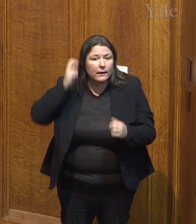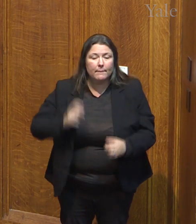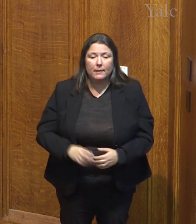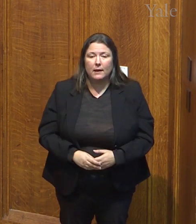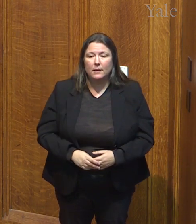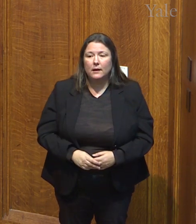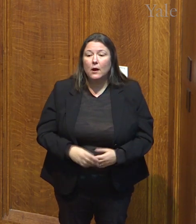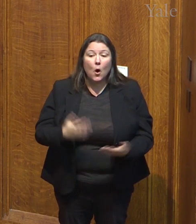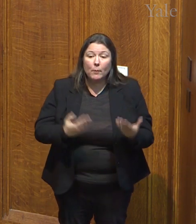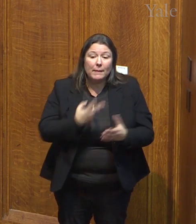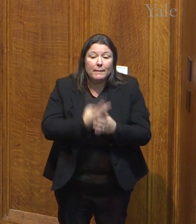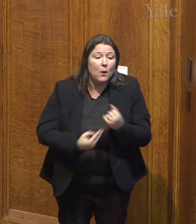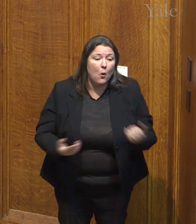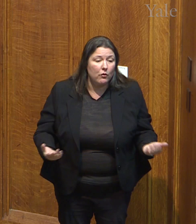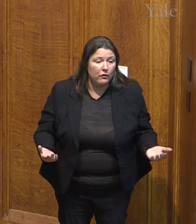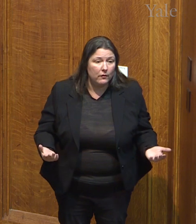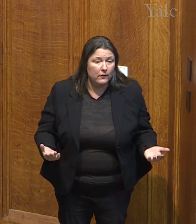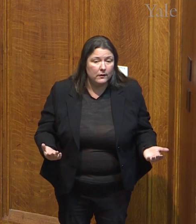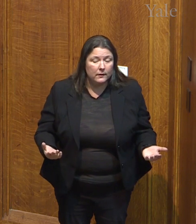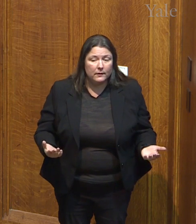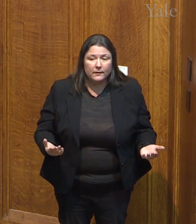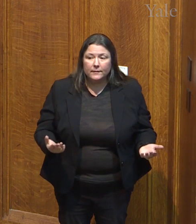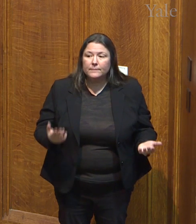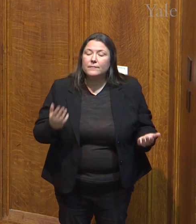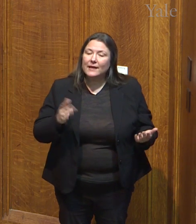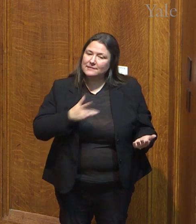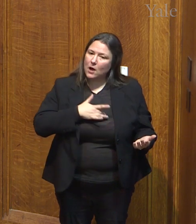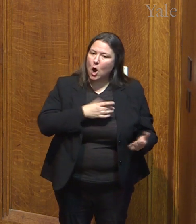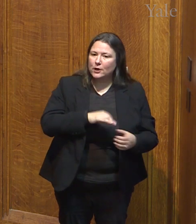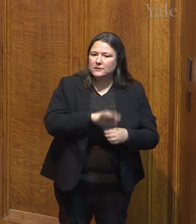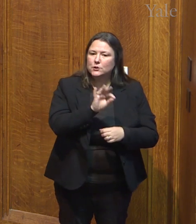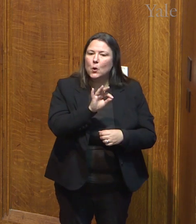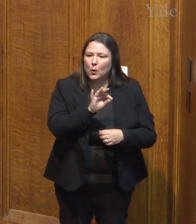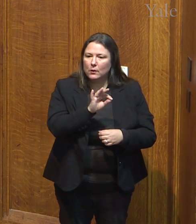or perhaps both, is the heart and soul of the matter.